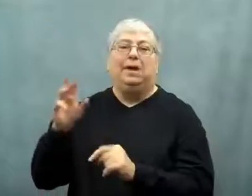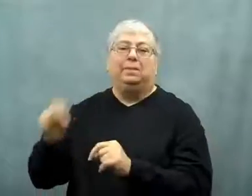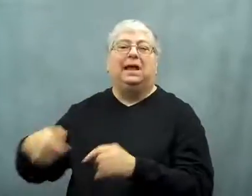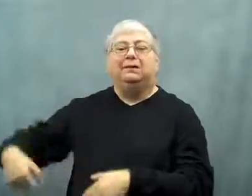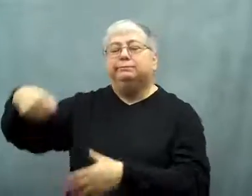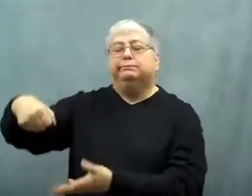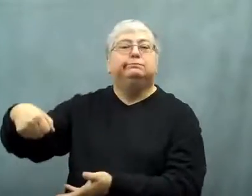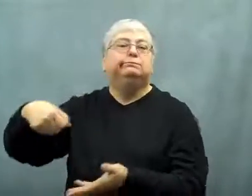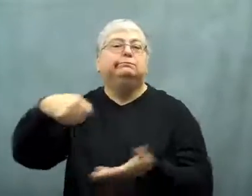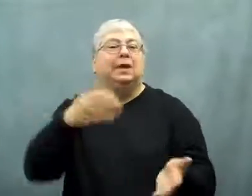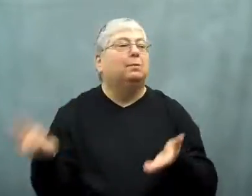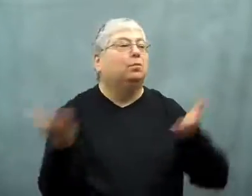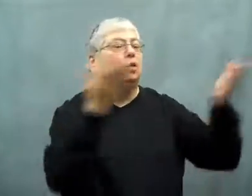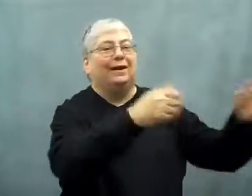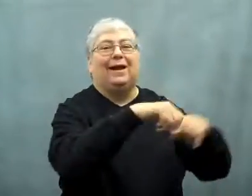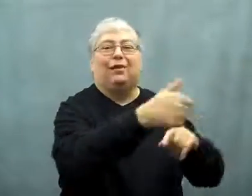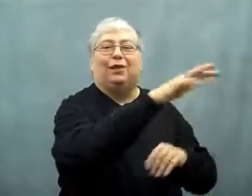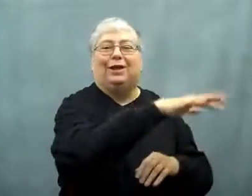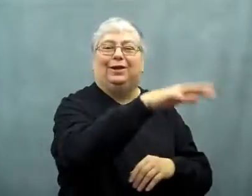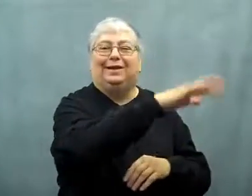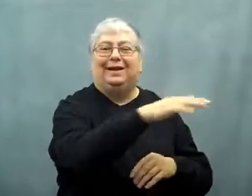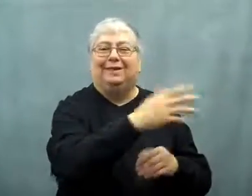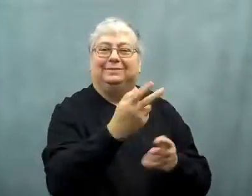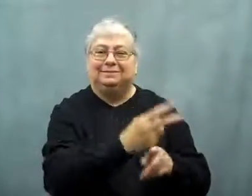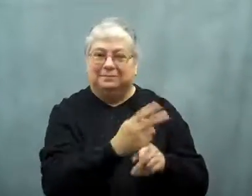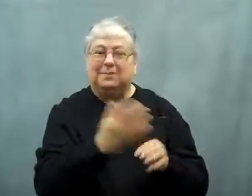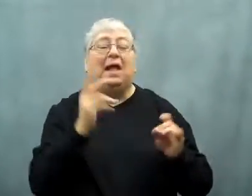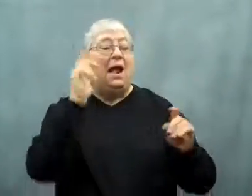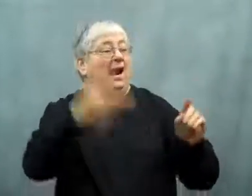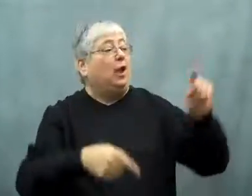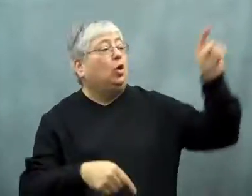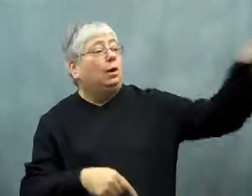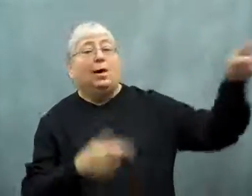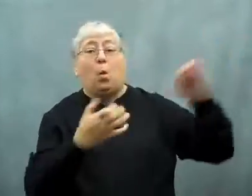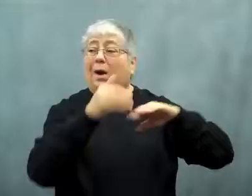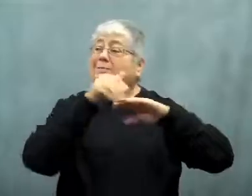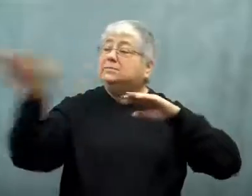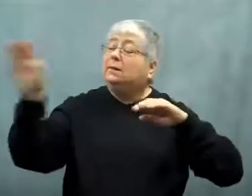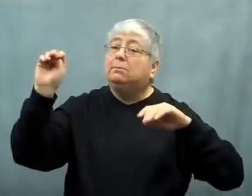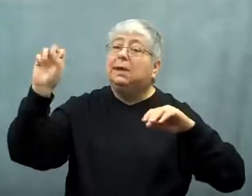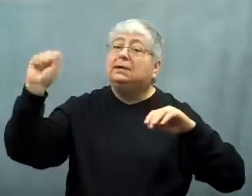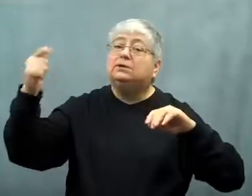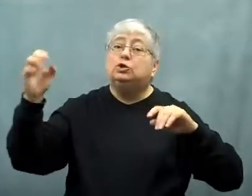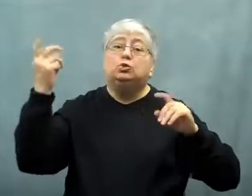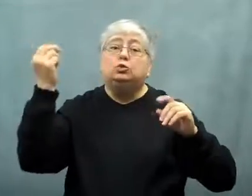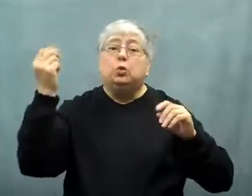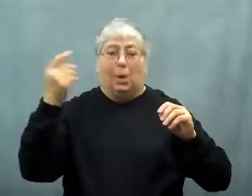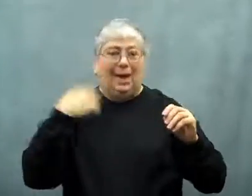They are brought in cages to another area and kept there.